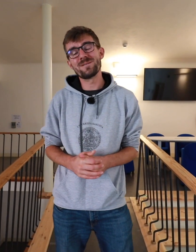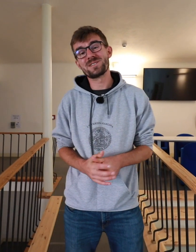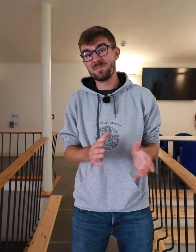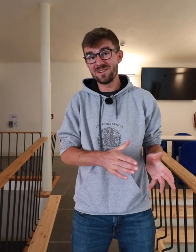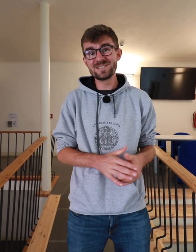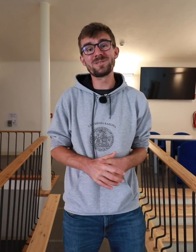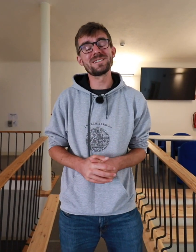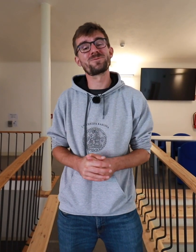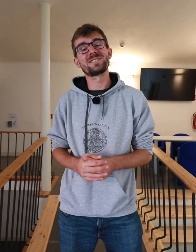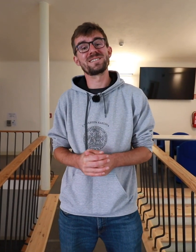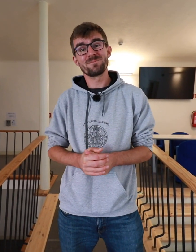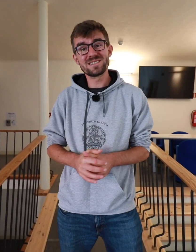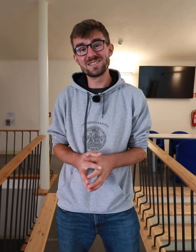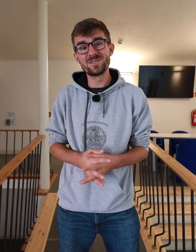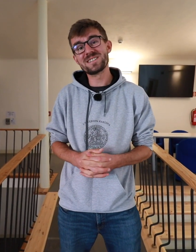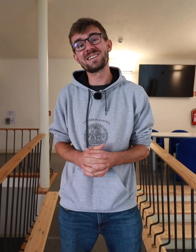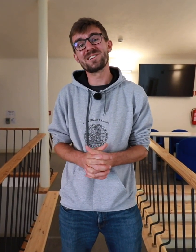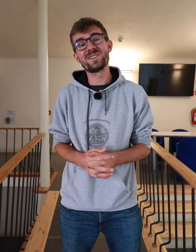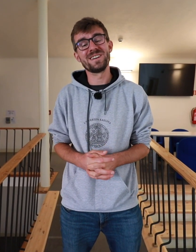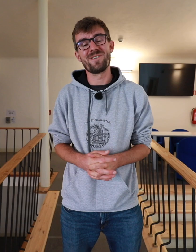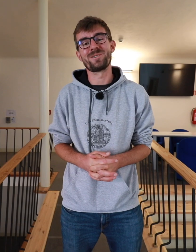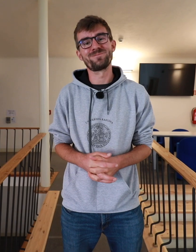Ivan, a former student and current employee, will tell us more about it.